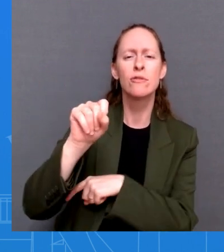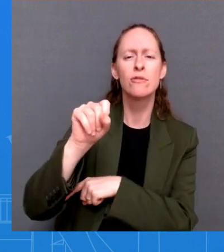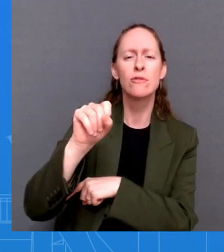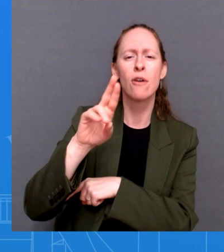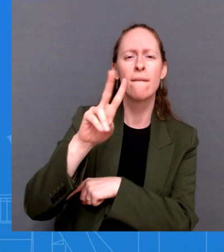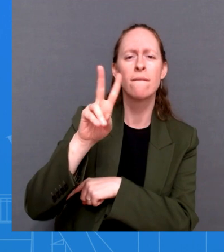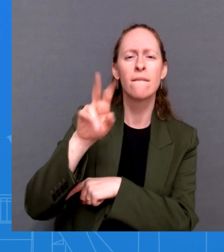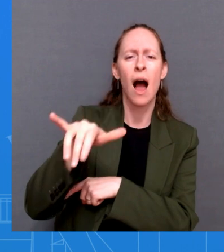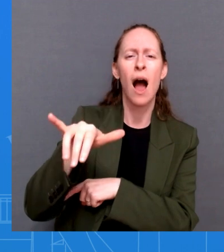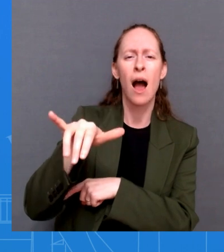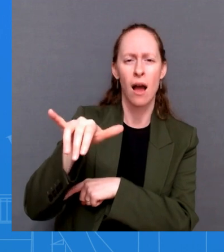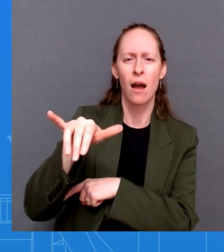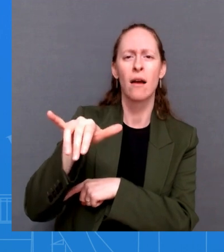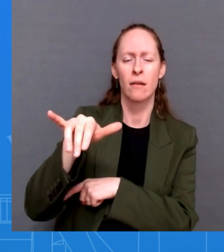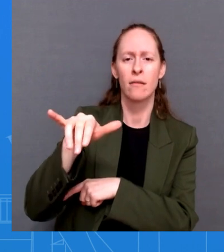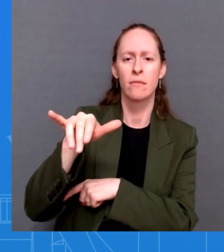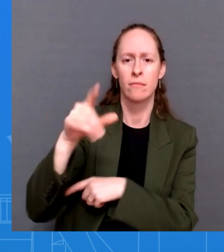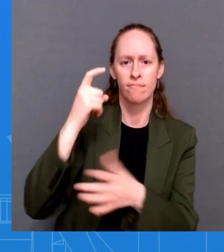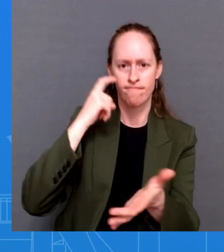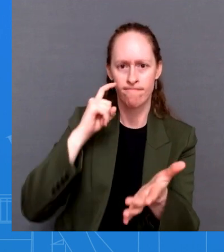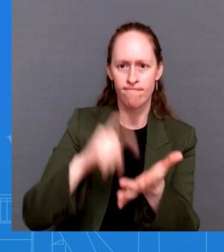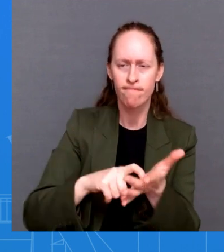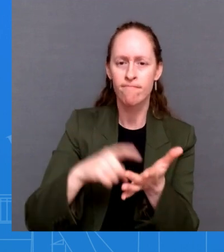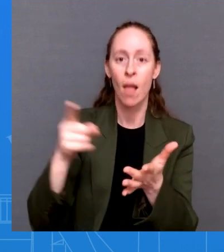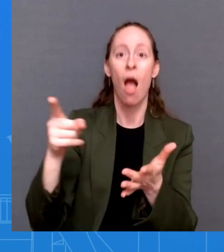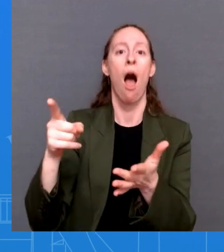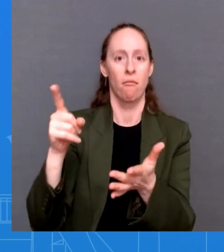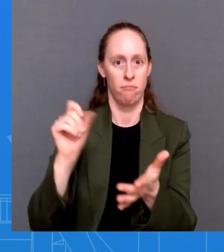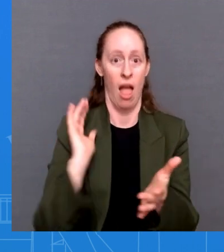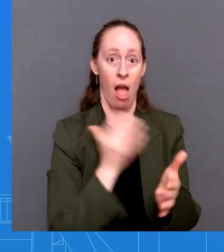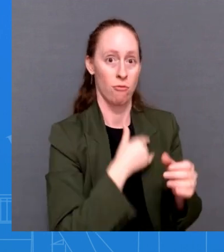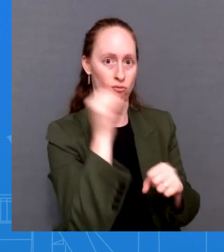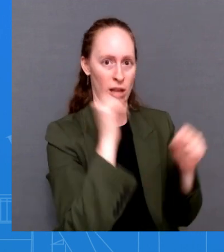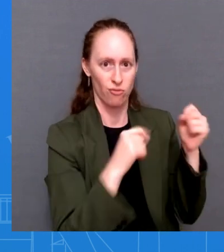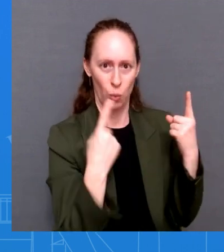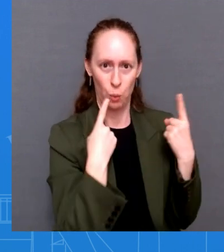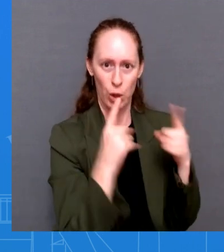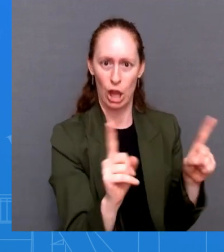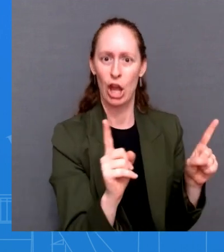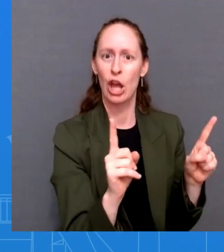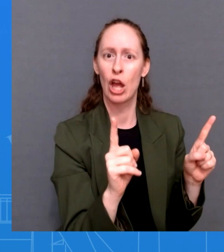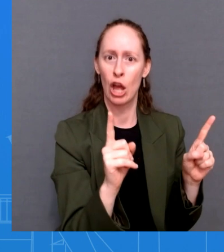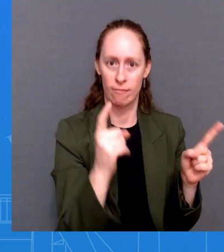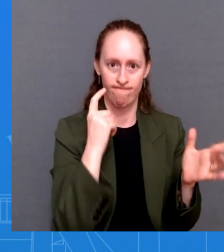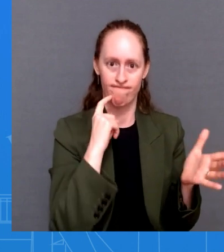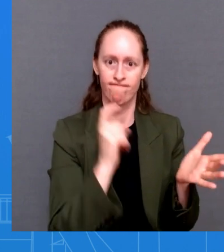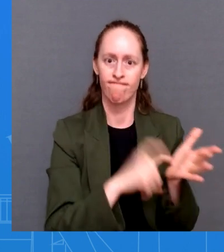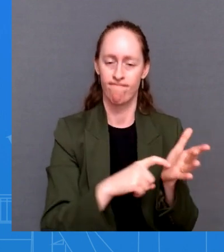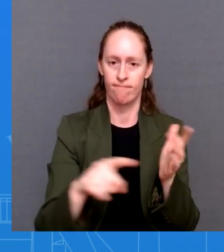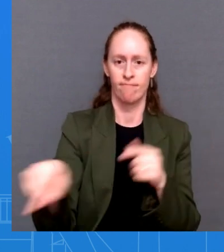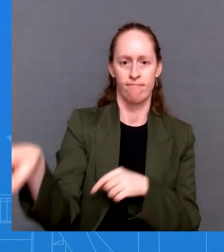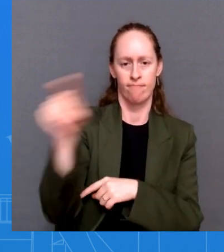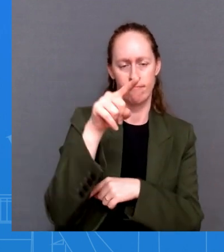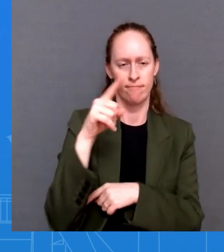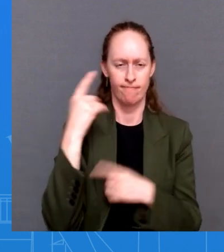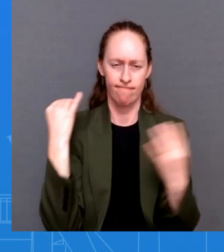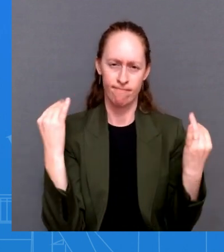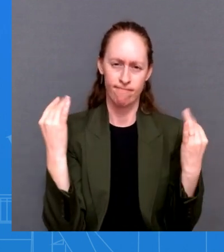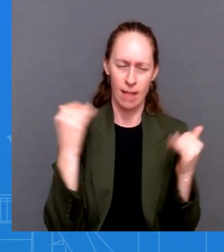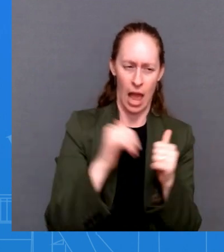the important self-motivated behavioral actions taken by MSM during this outbreak to reduce their personal risk of infection